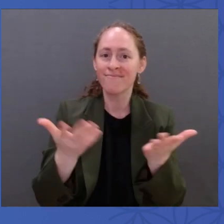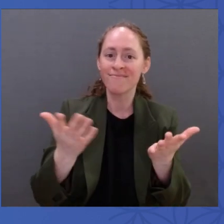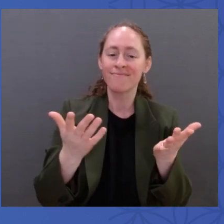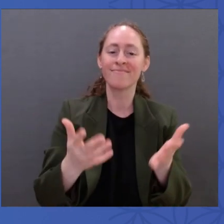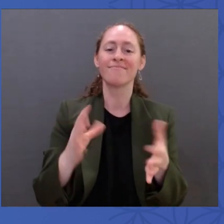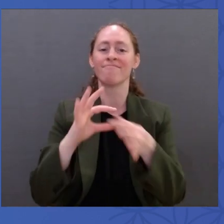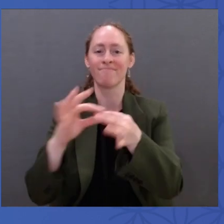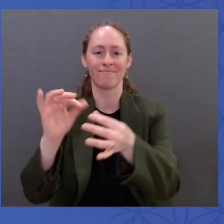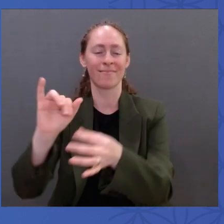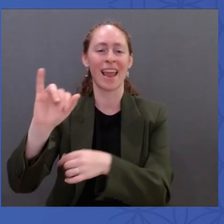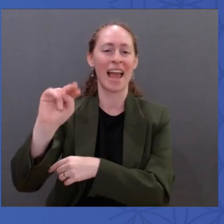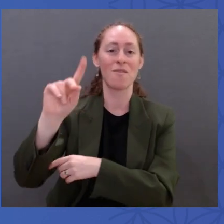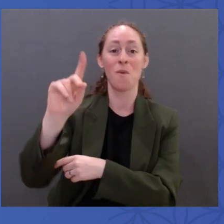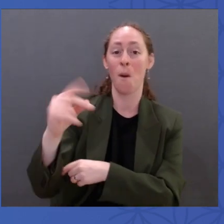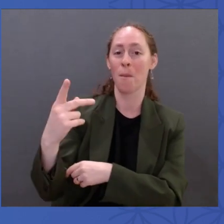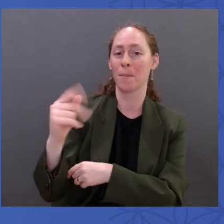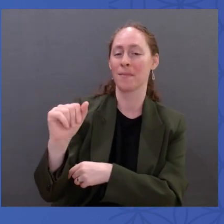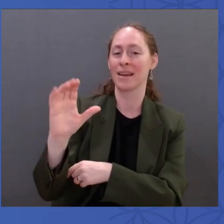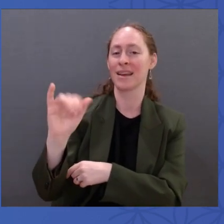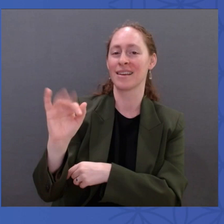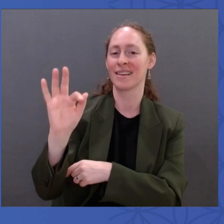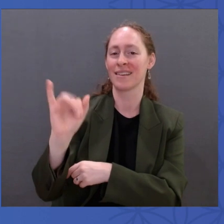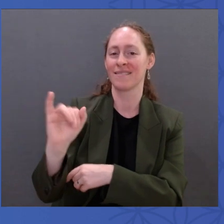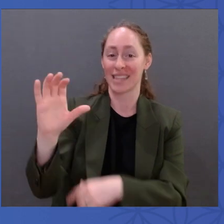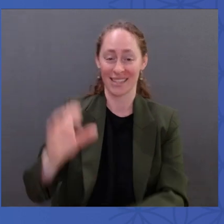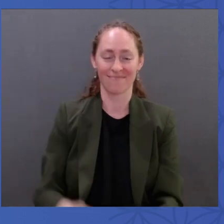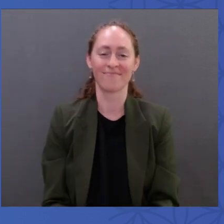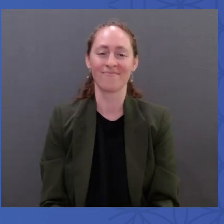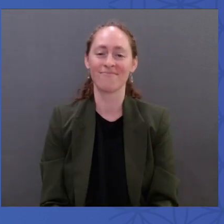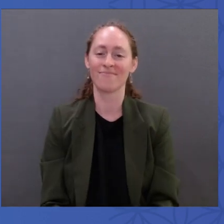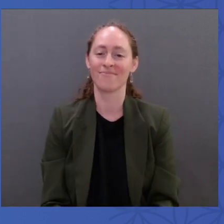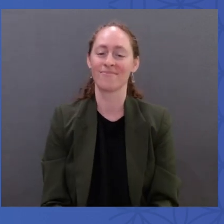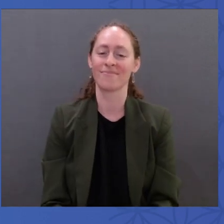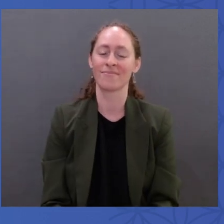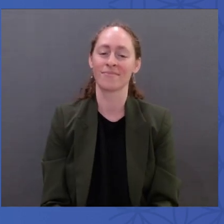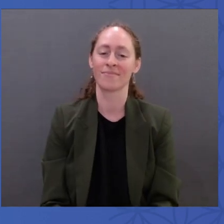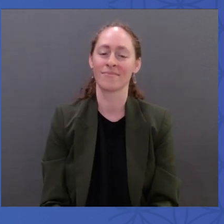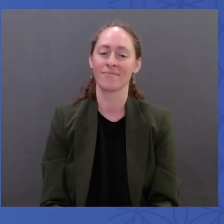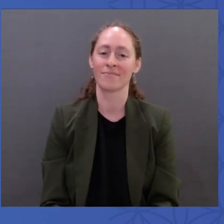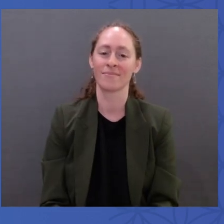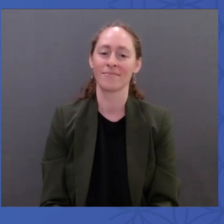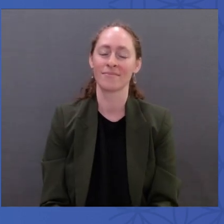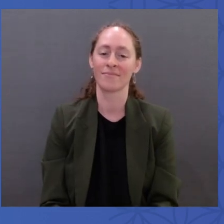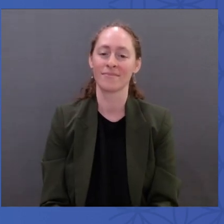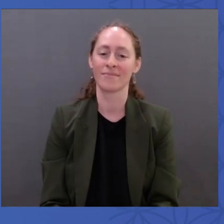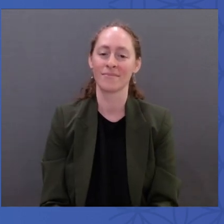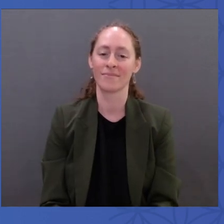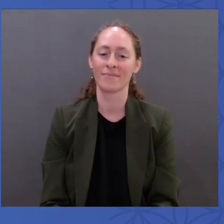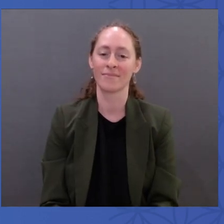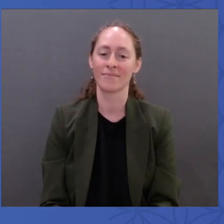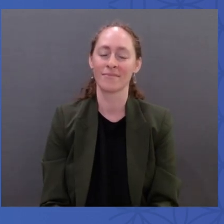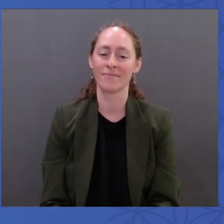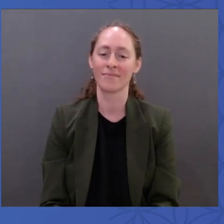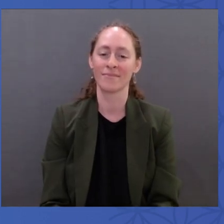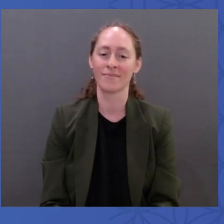and IPEF is an inclusive and open framework that will remain open to the participation of new partners.